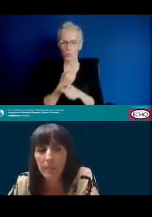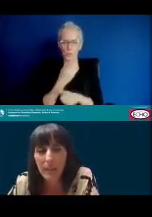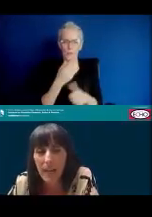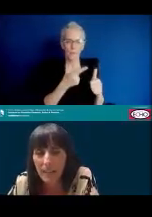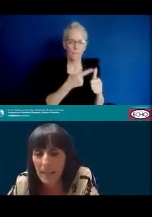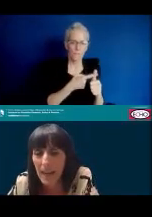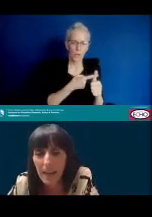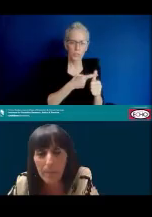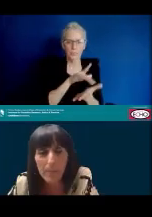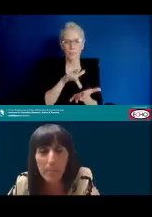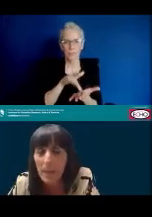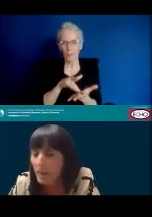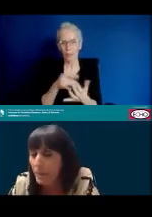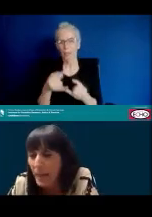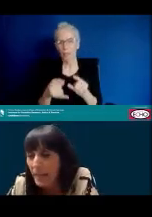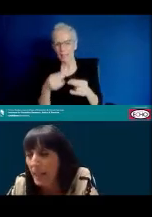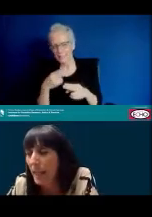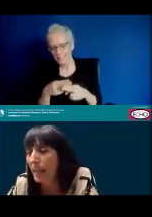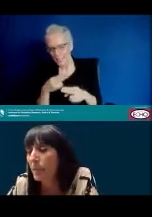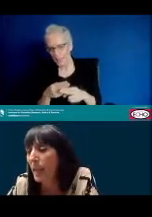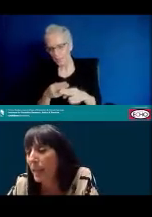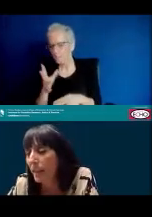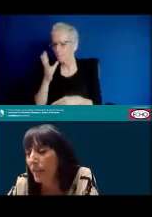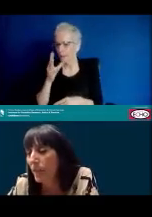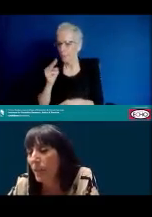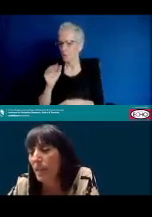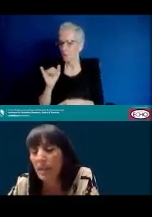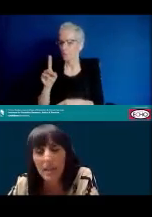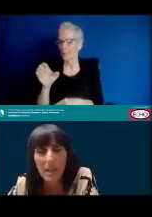last names, mother's maiden names, any of those things. De